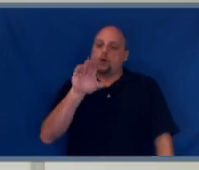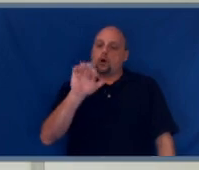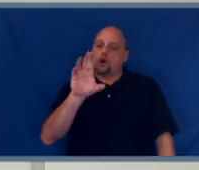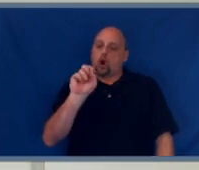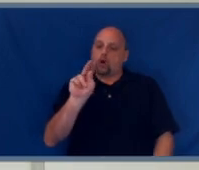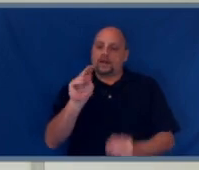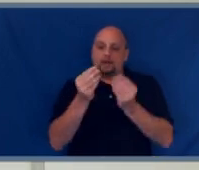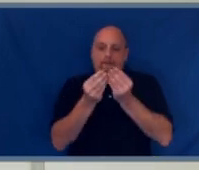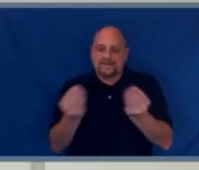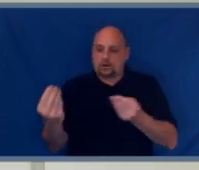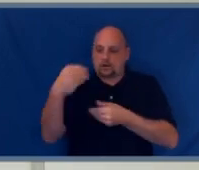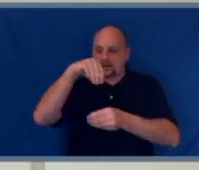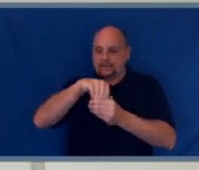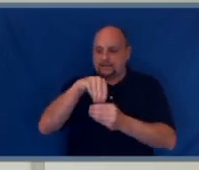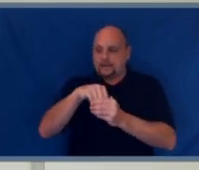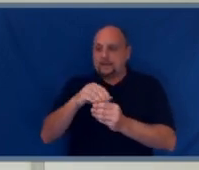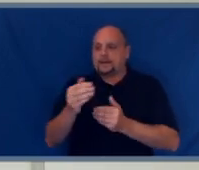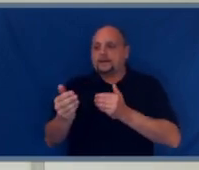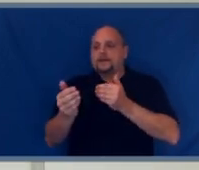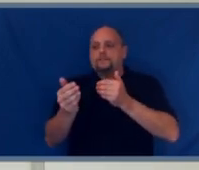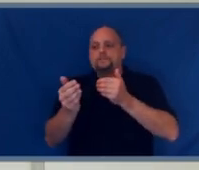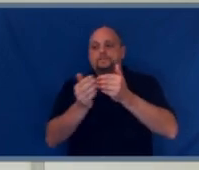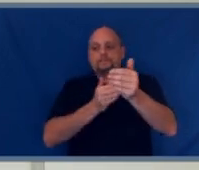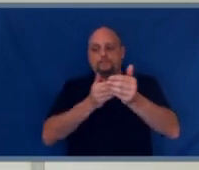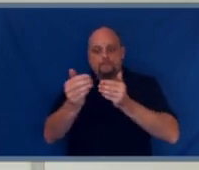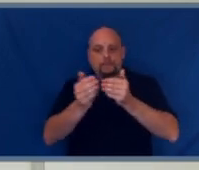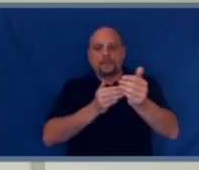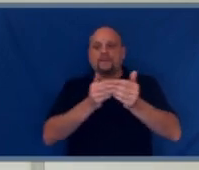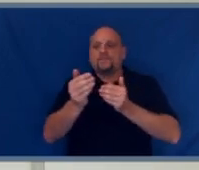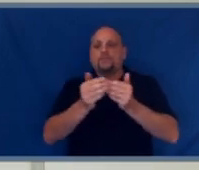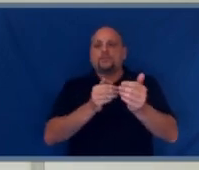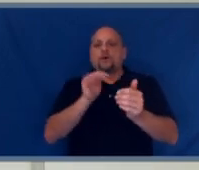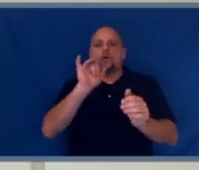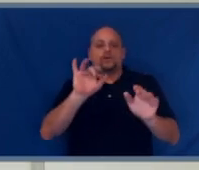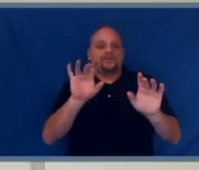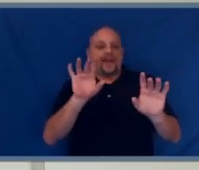WHILE IT'S DATA TAKEN OF THE SAMPLE. IT ALLOWS US TO MAKE INFERENCES